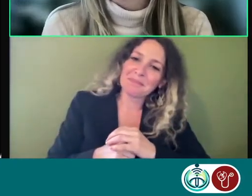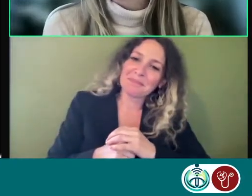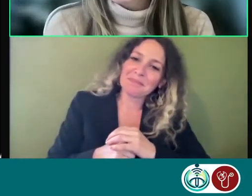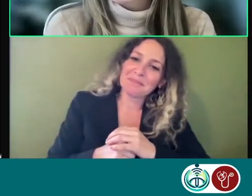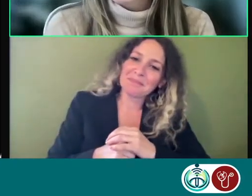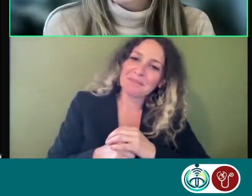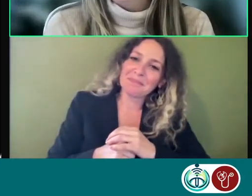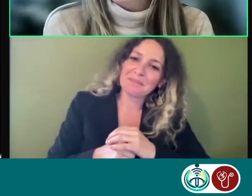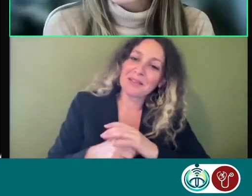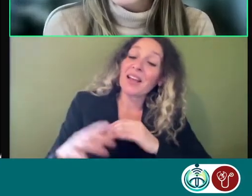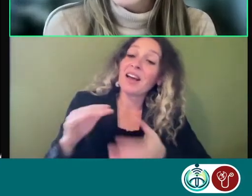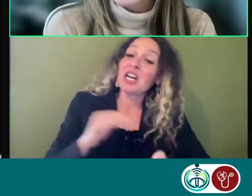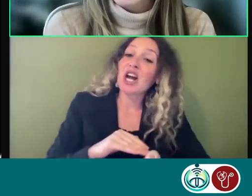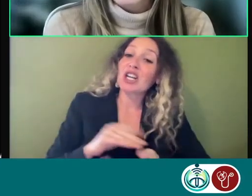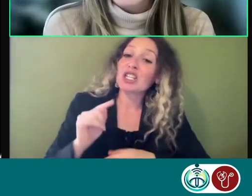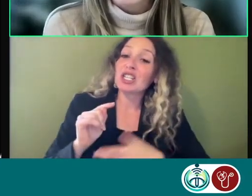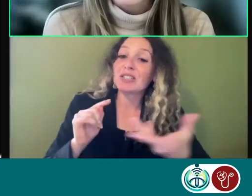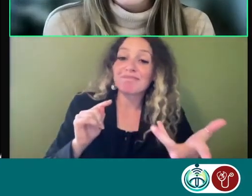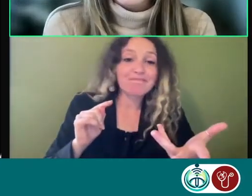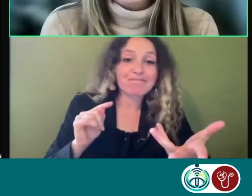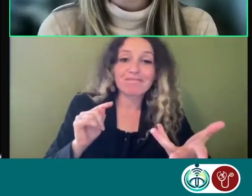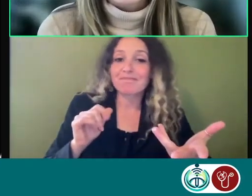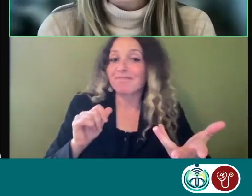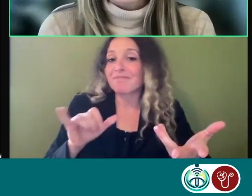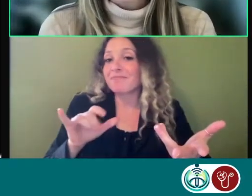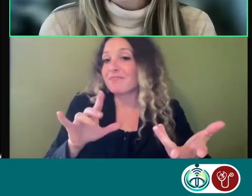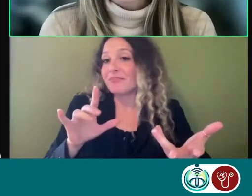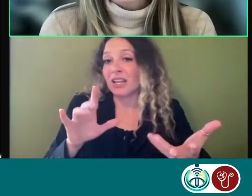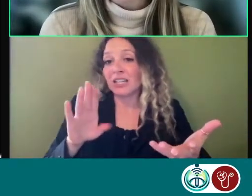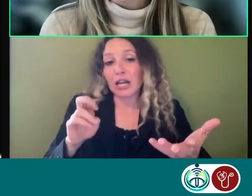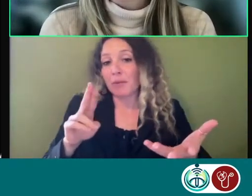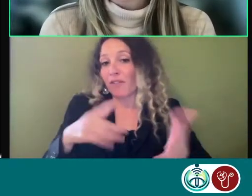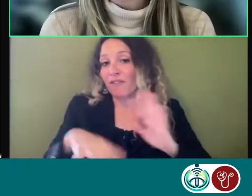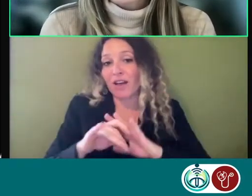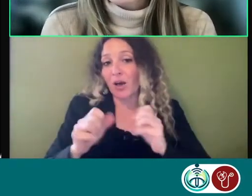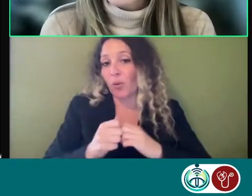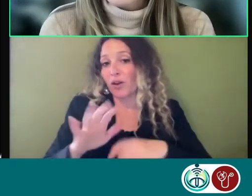with her research and the findings that she's found. But I think that what's the most beneficial